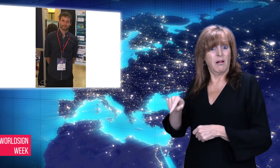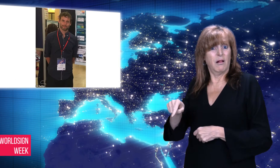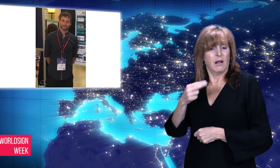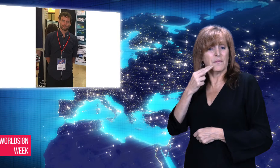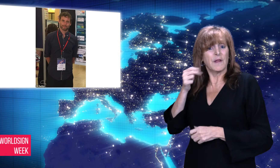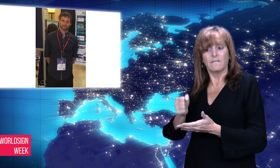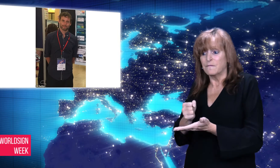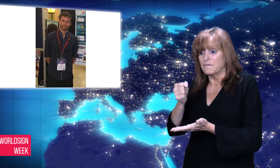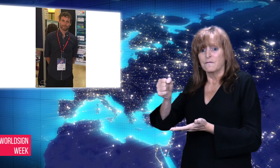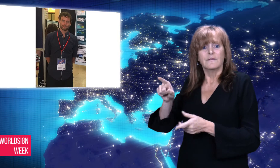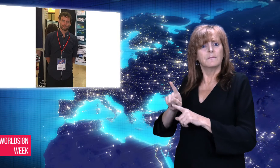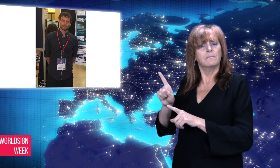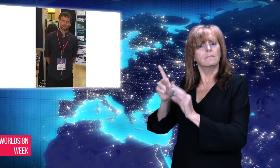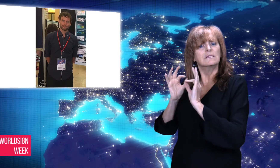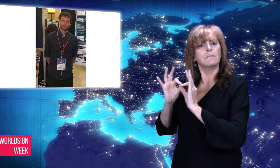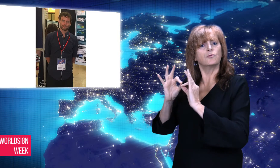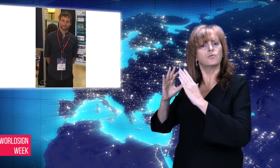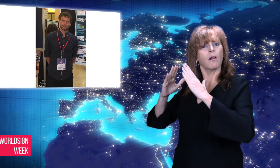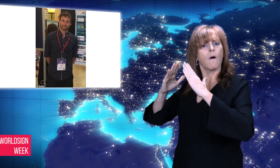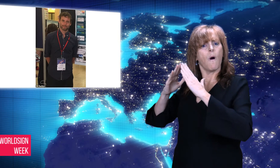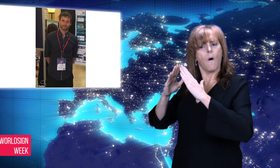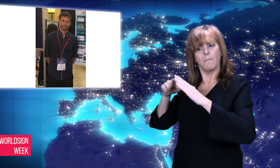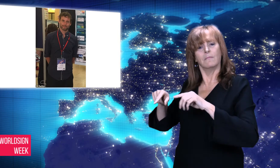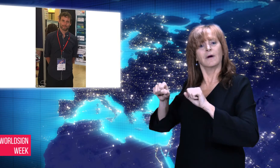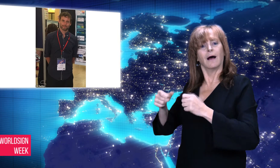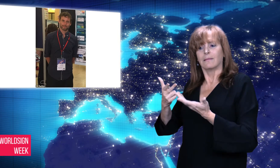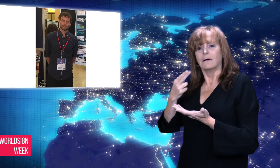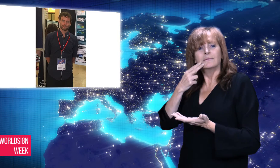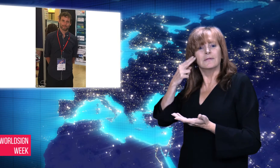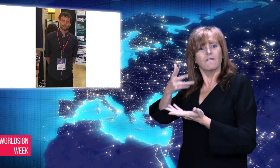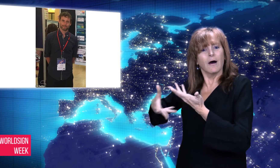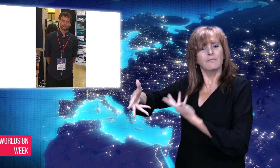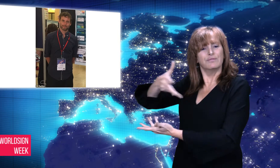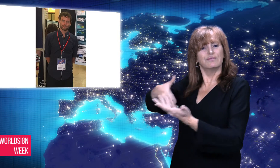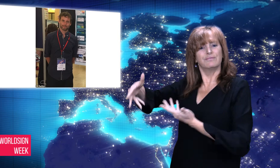for John to live in a specialist home that meets